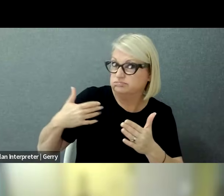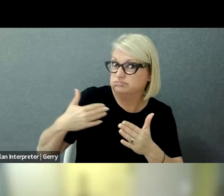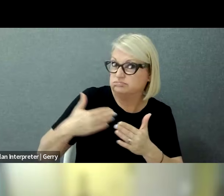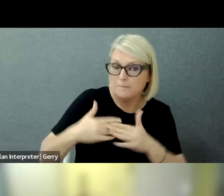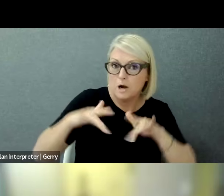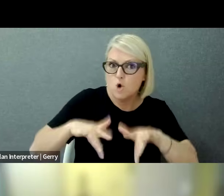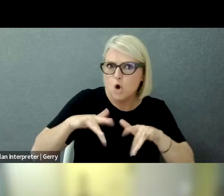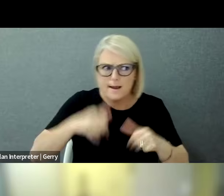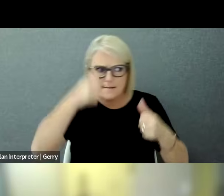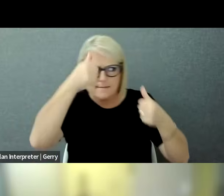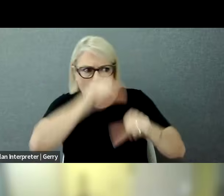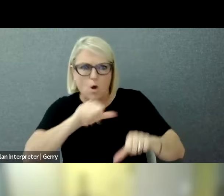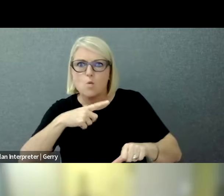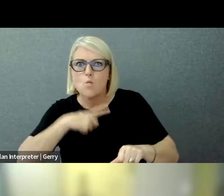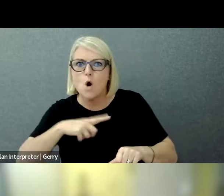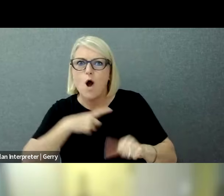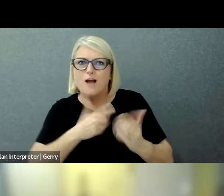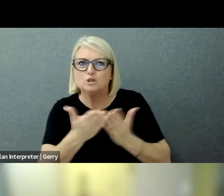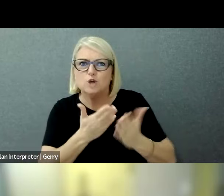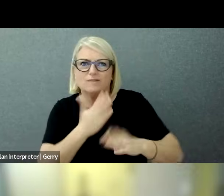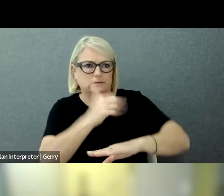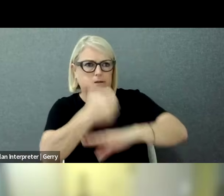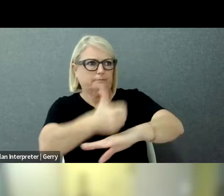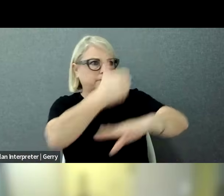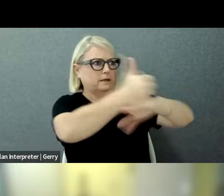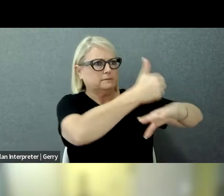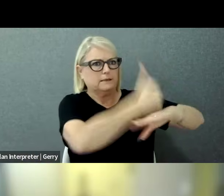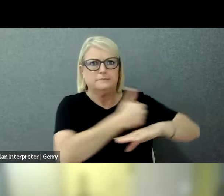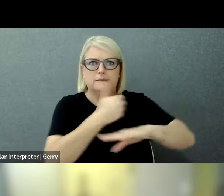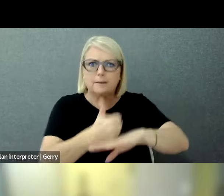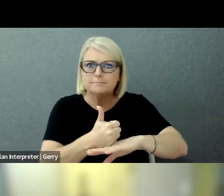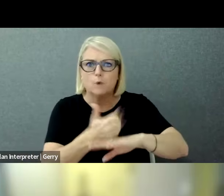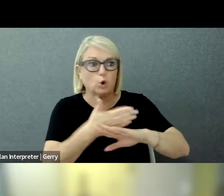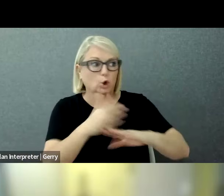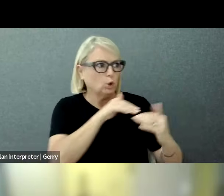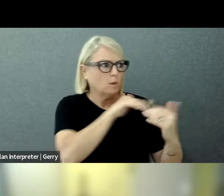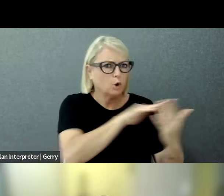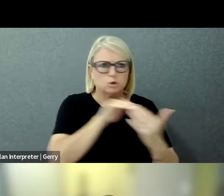There's new services emerging, new programs, new approaches that will move in and out